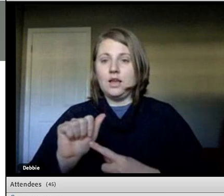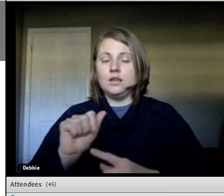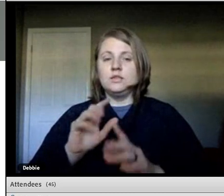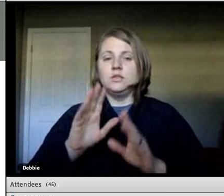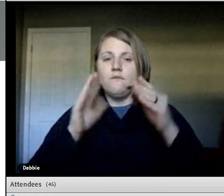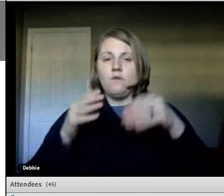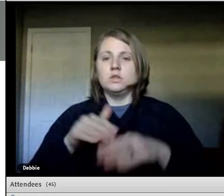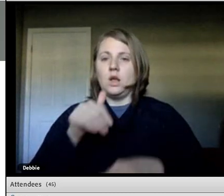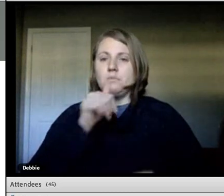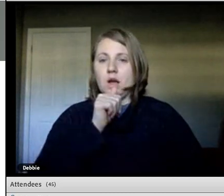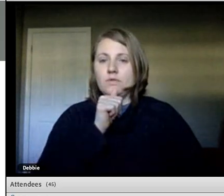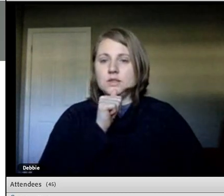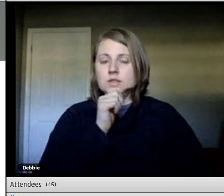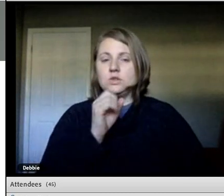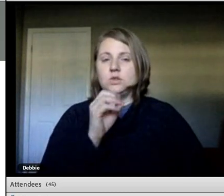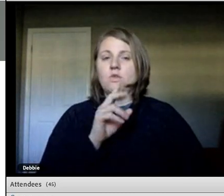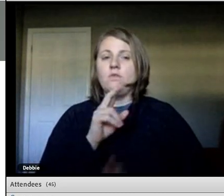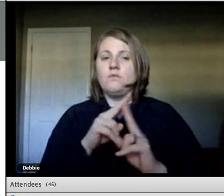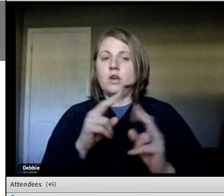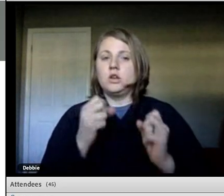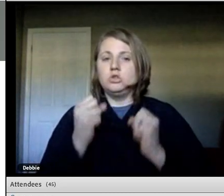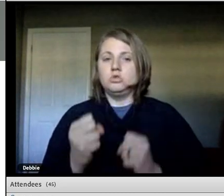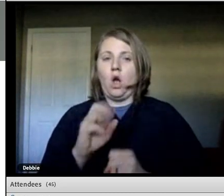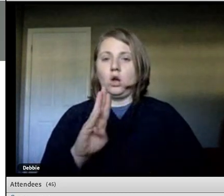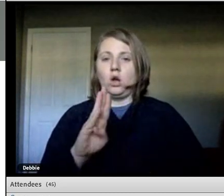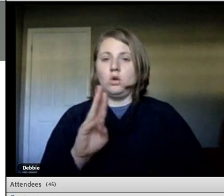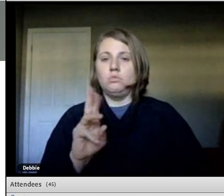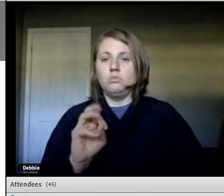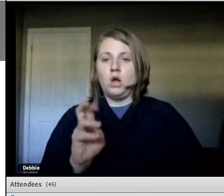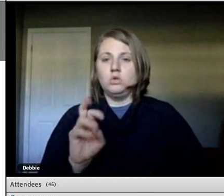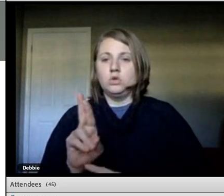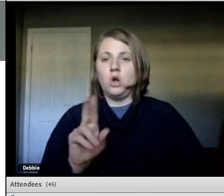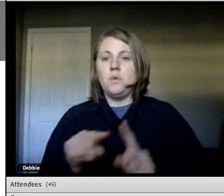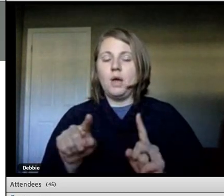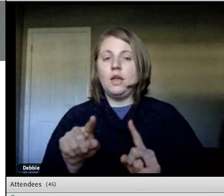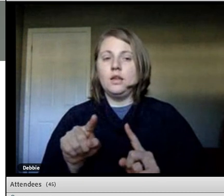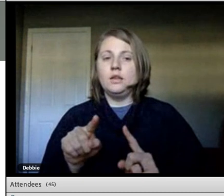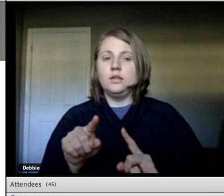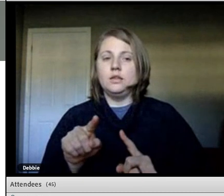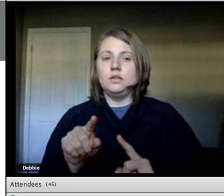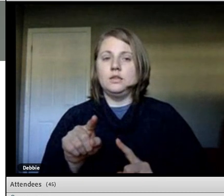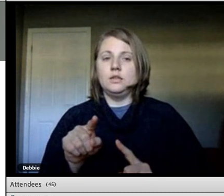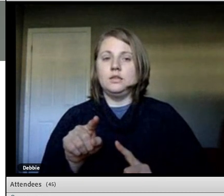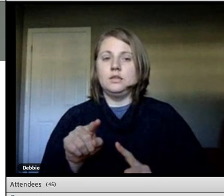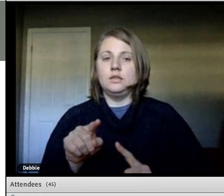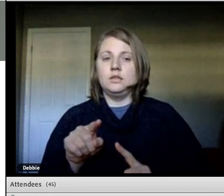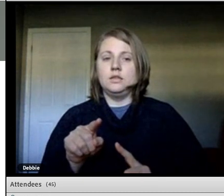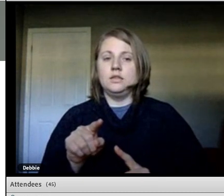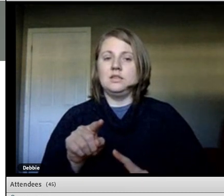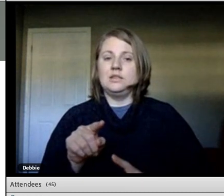so it's a really strong browser but unlike Google, which, you know, Google.